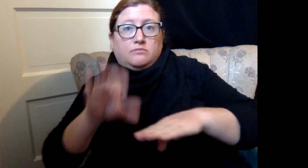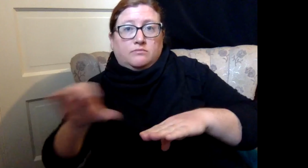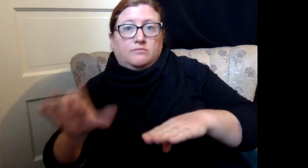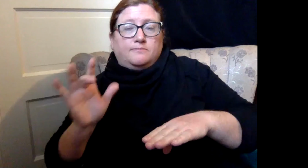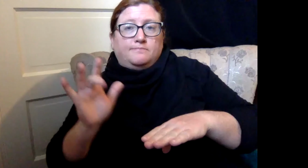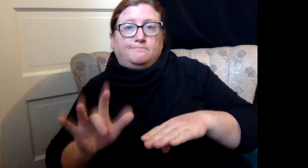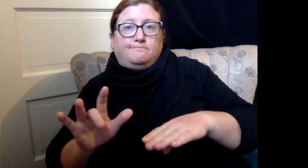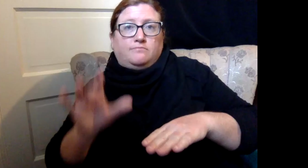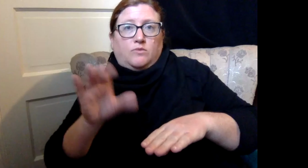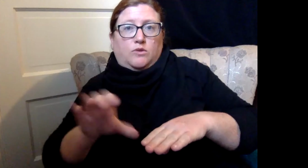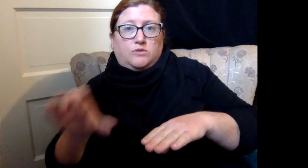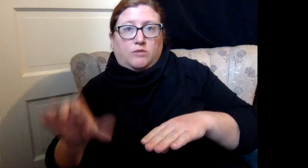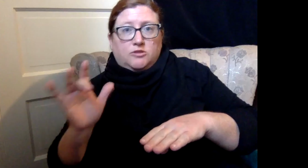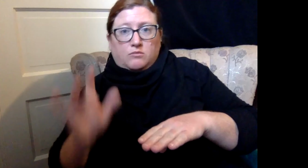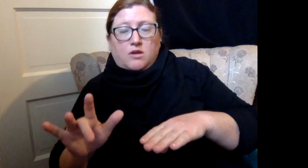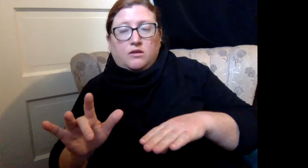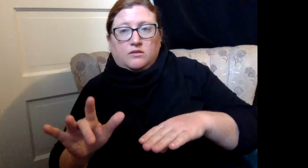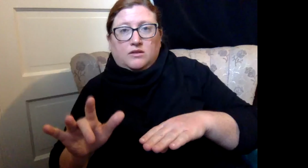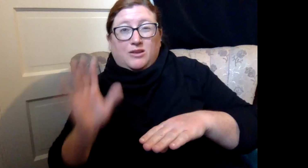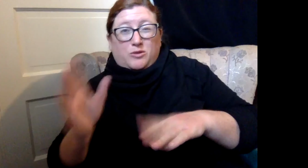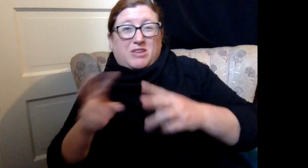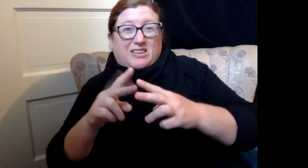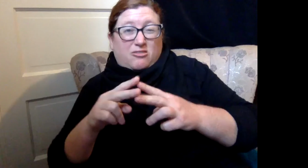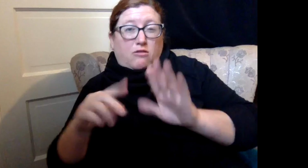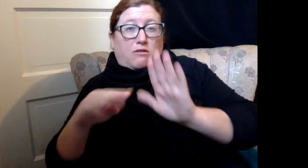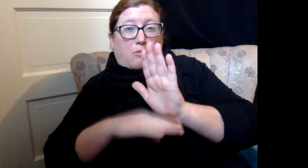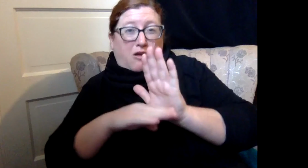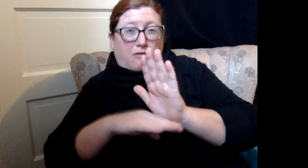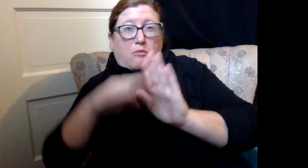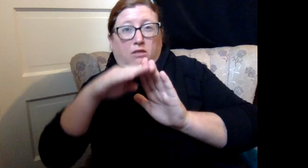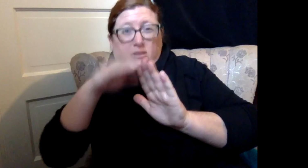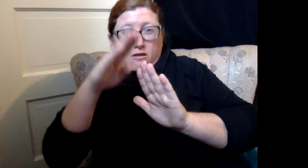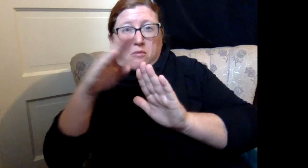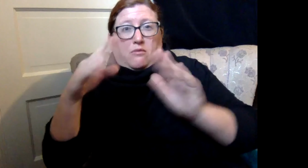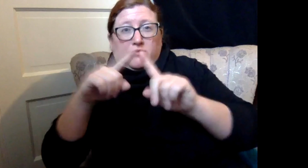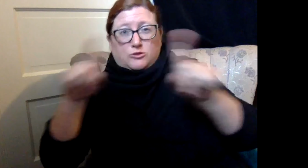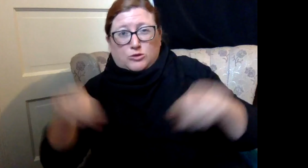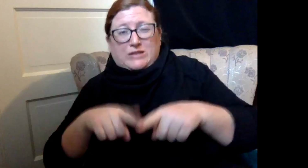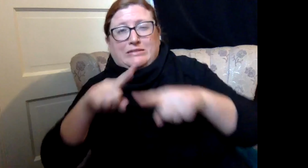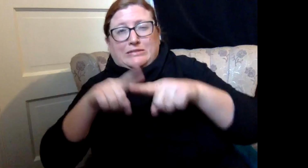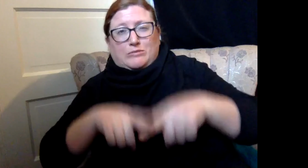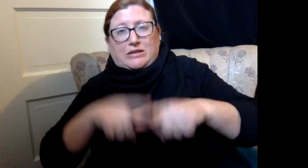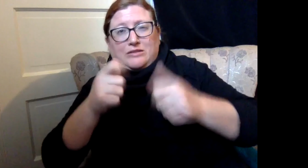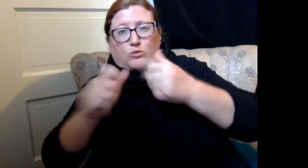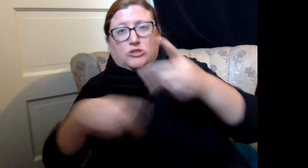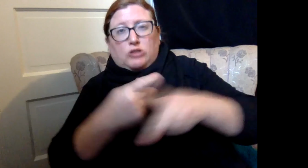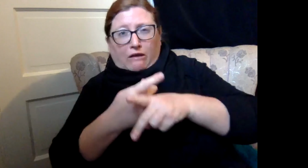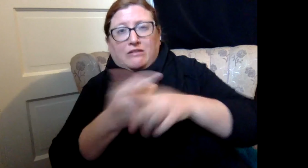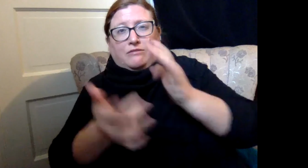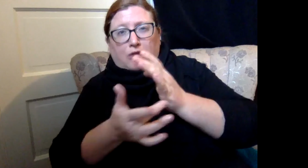closed captioned. To subscribe to the captions, please click on the closed caption button, which will be at either